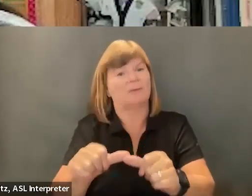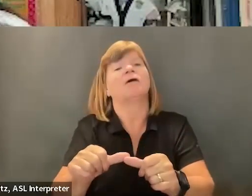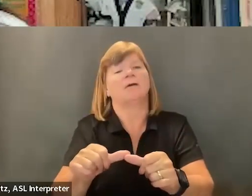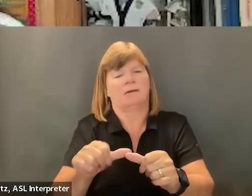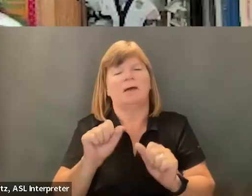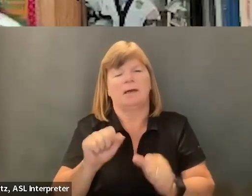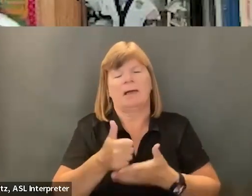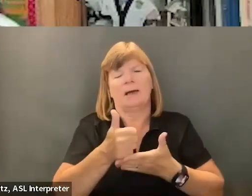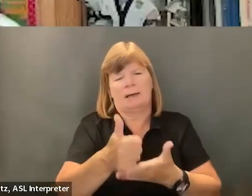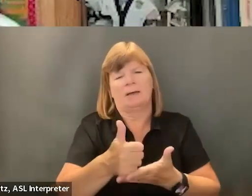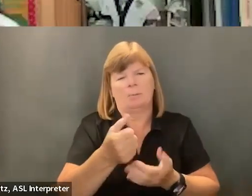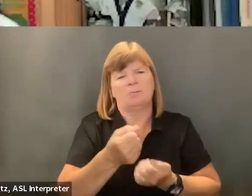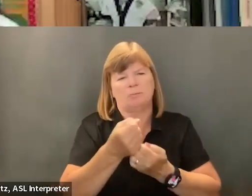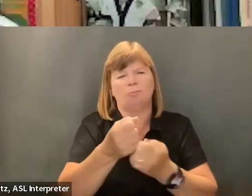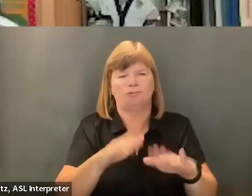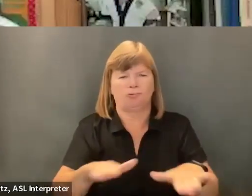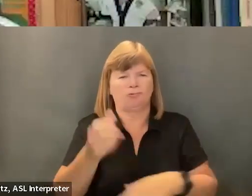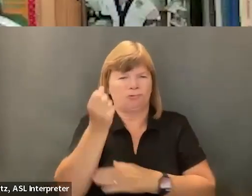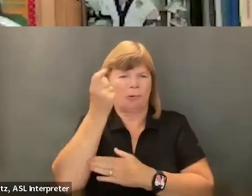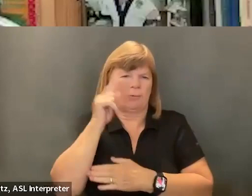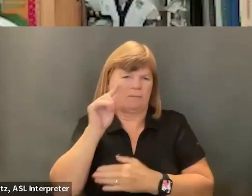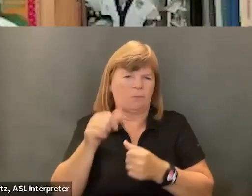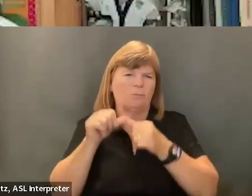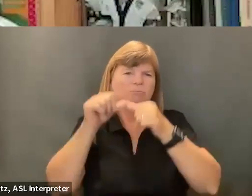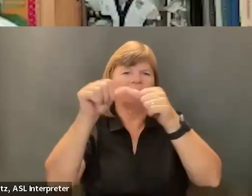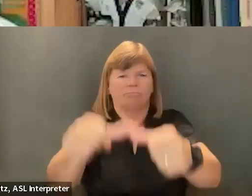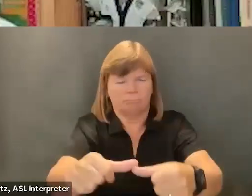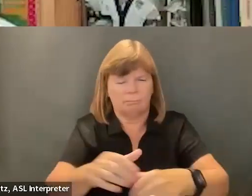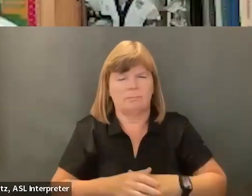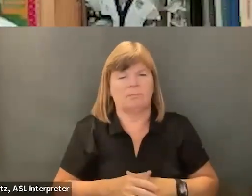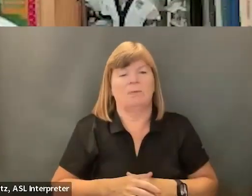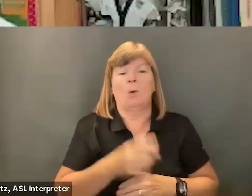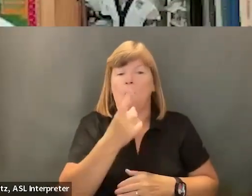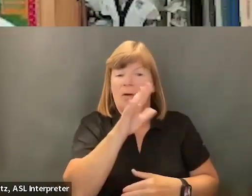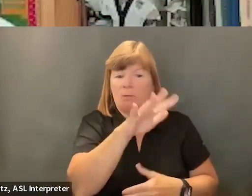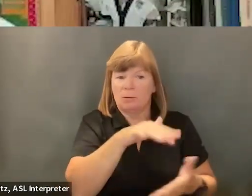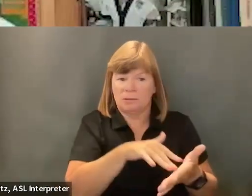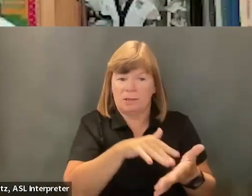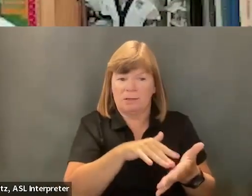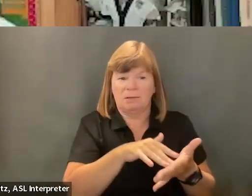children's comprehension in the long term one of those studies is also on the Core Knowledge Pro